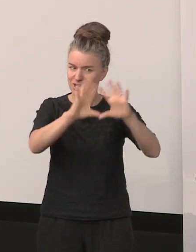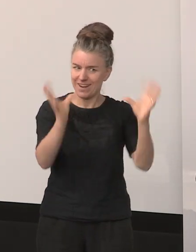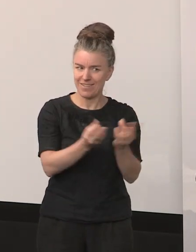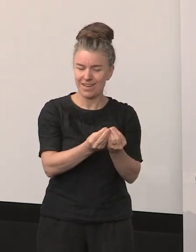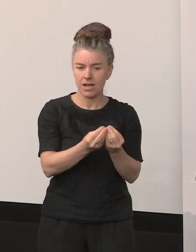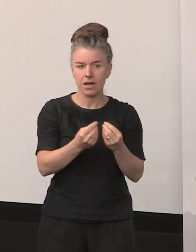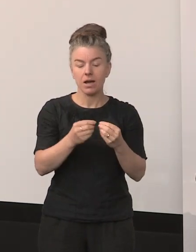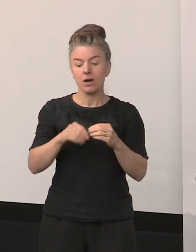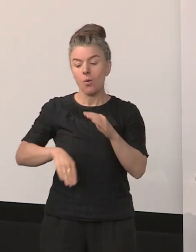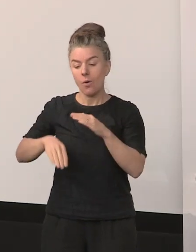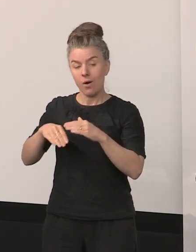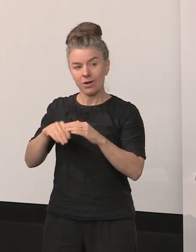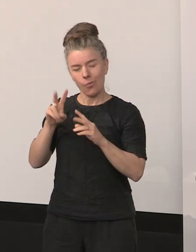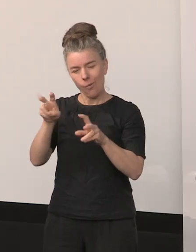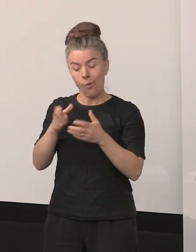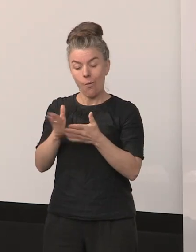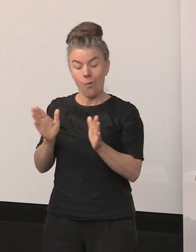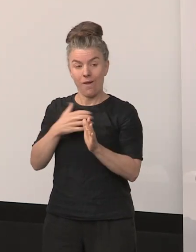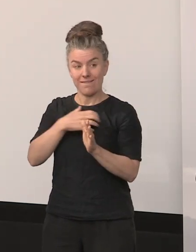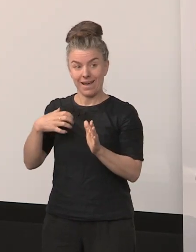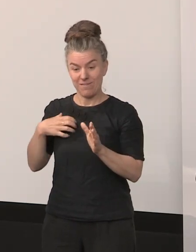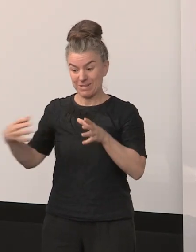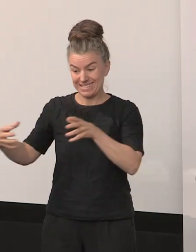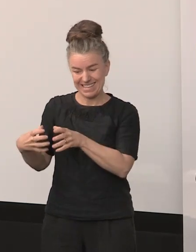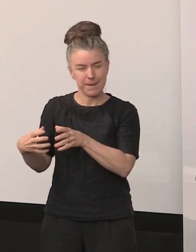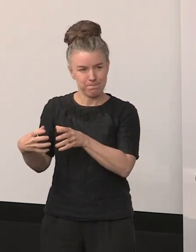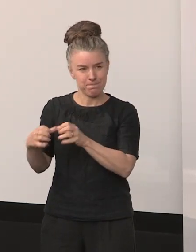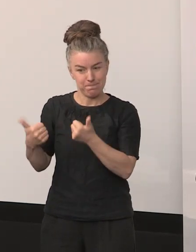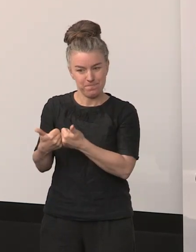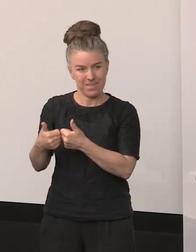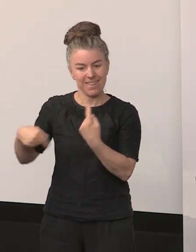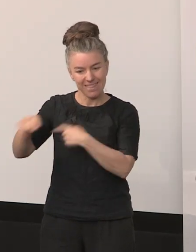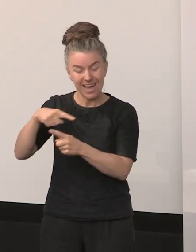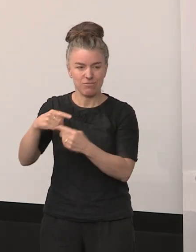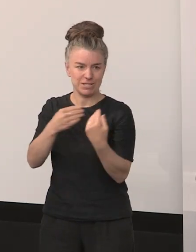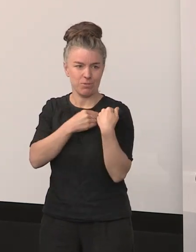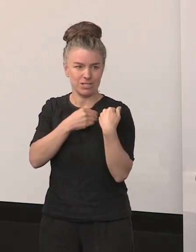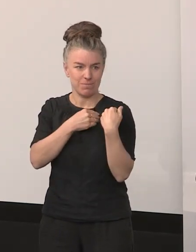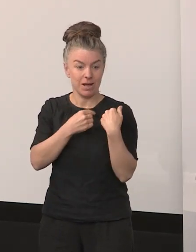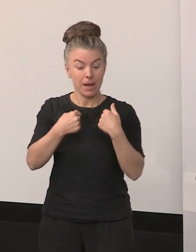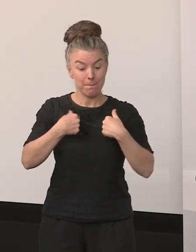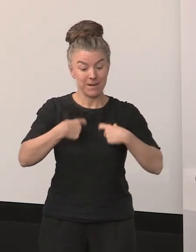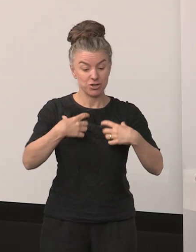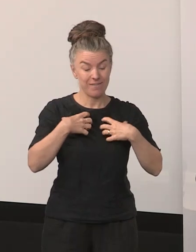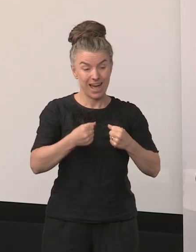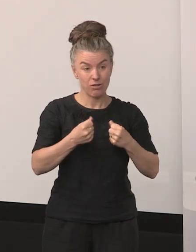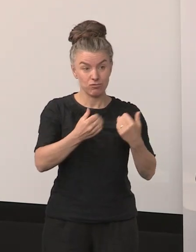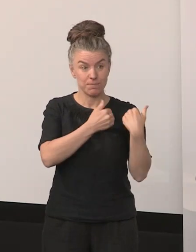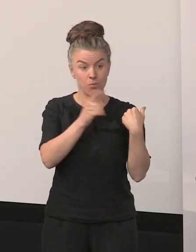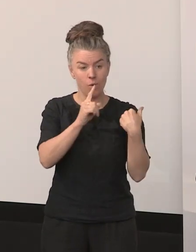again. I just need to reiterate that actually the overall management of the facilities has, from the start, been all-of-government.